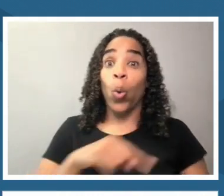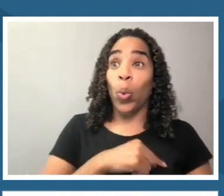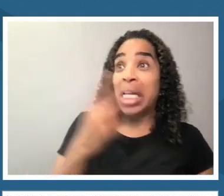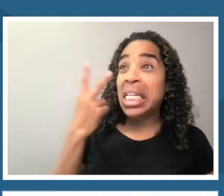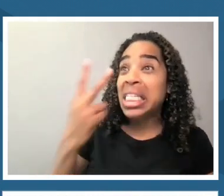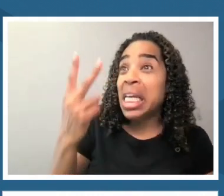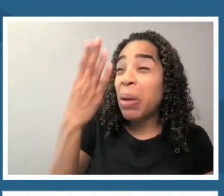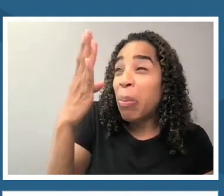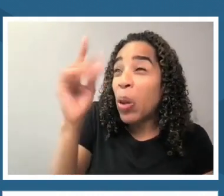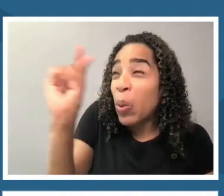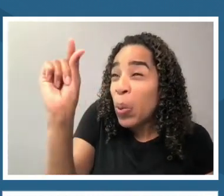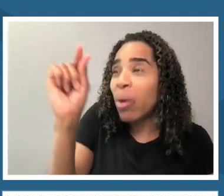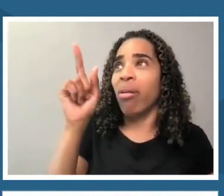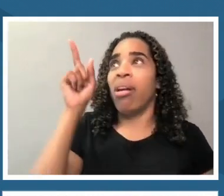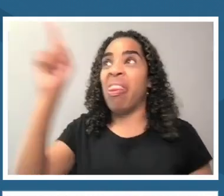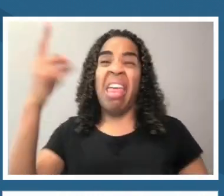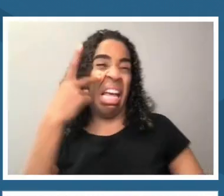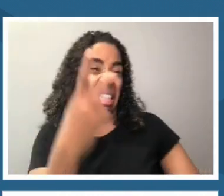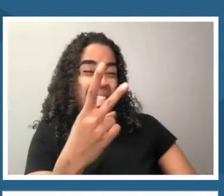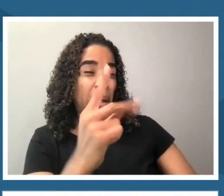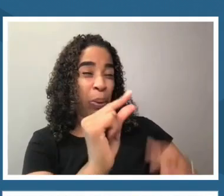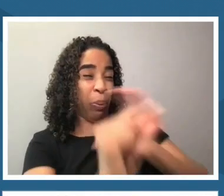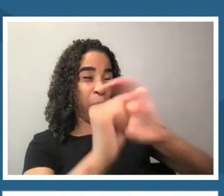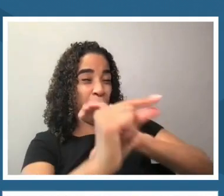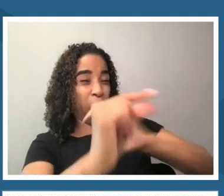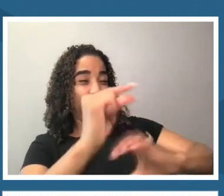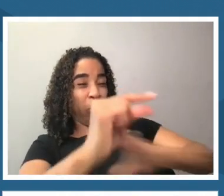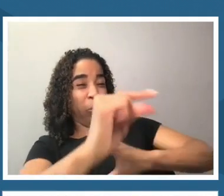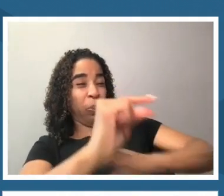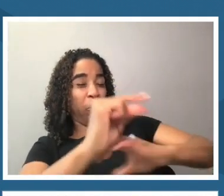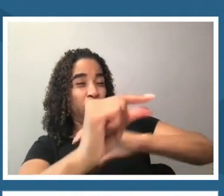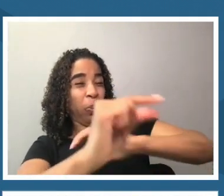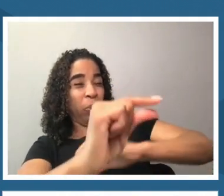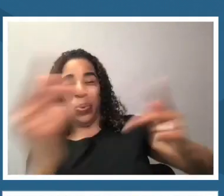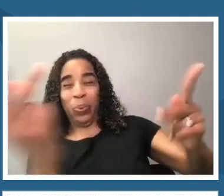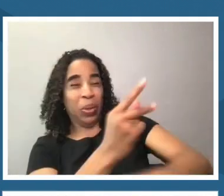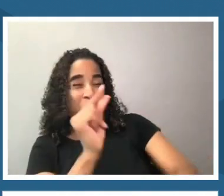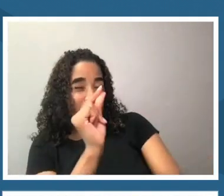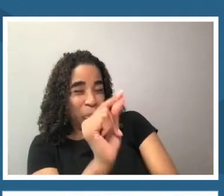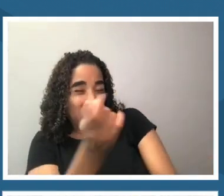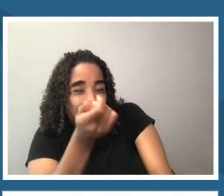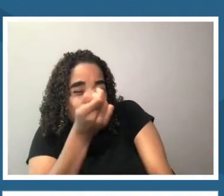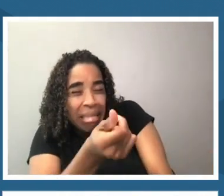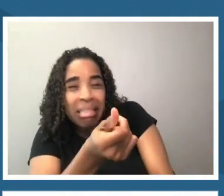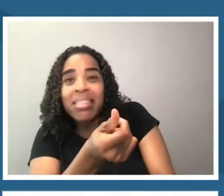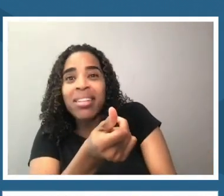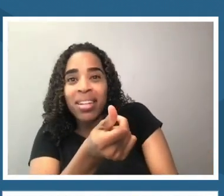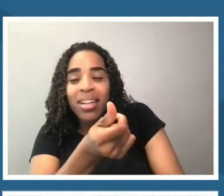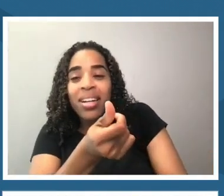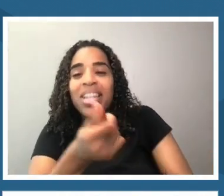cassini satellite uh so um